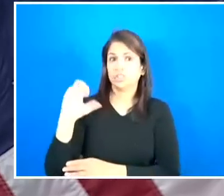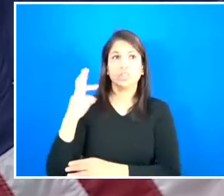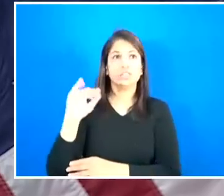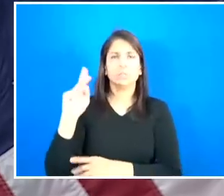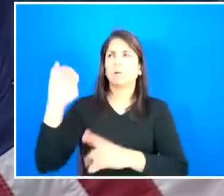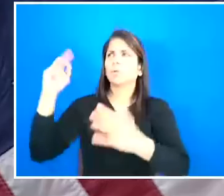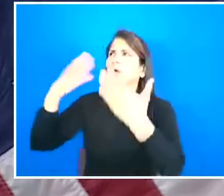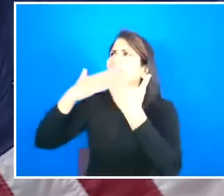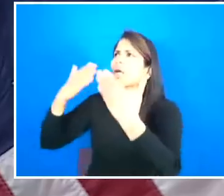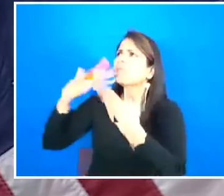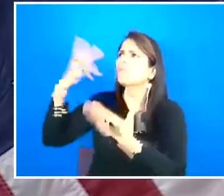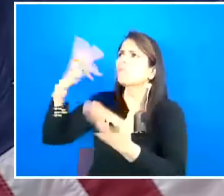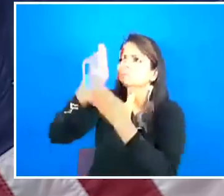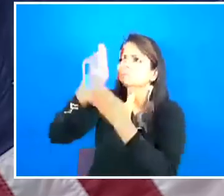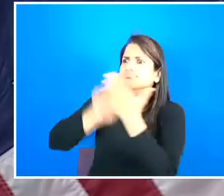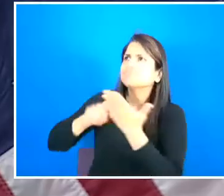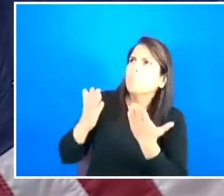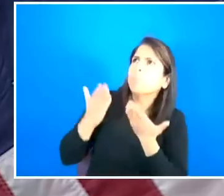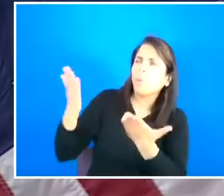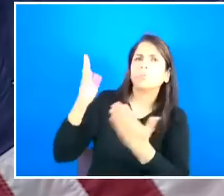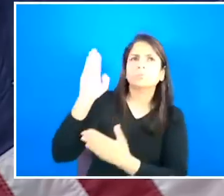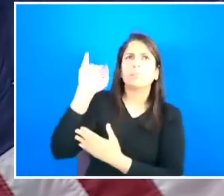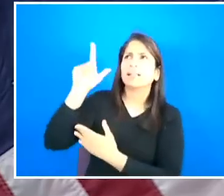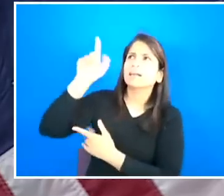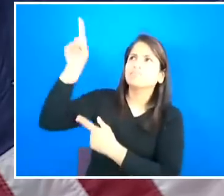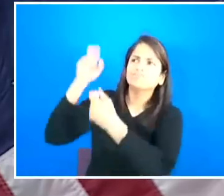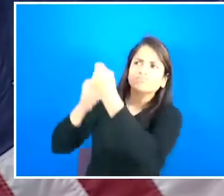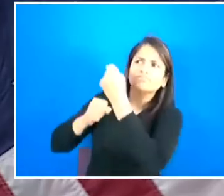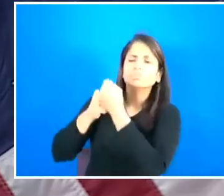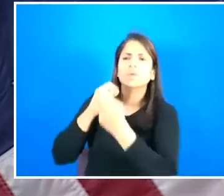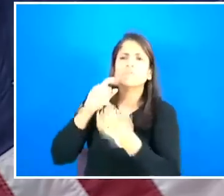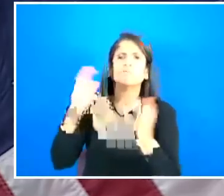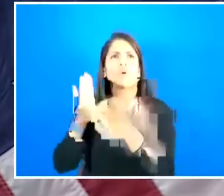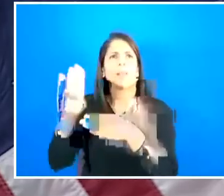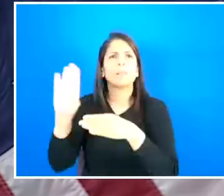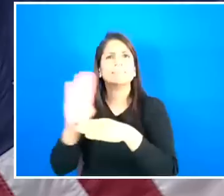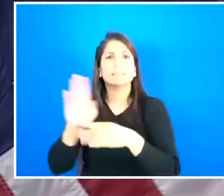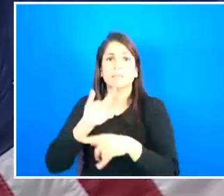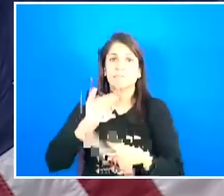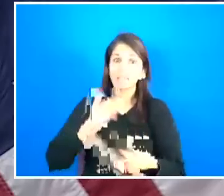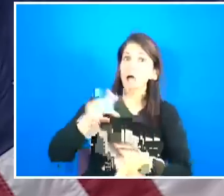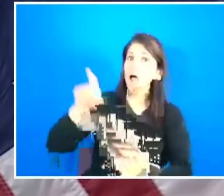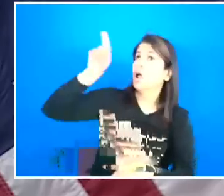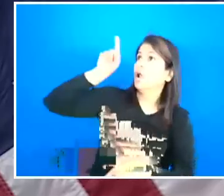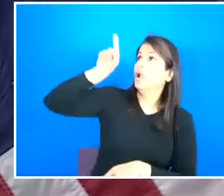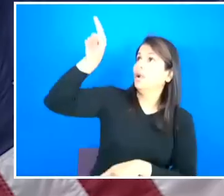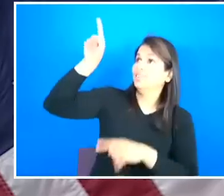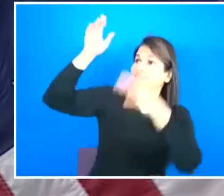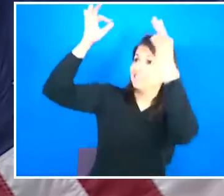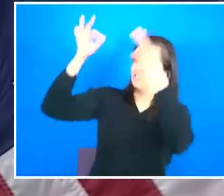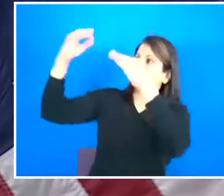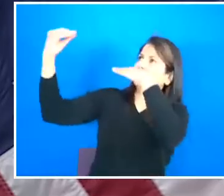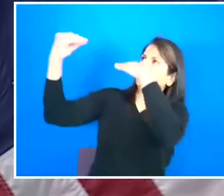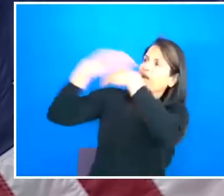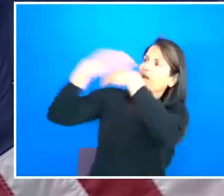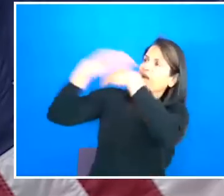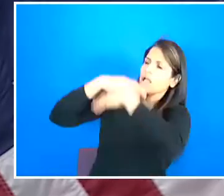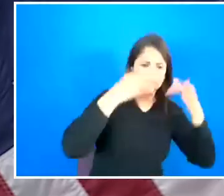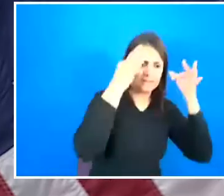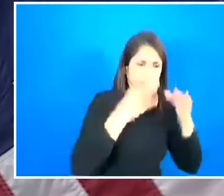ARREE ALY ITOF WHAT WE'VE BEEN THROUGH. SO THE STIMULUS WILL REALLY DETERMINE WHAT WE V GOING FOARRWD. IT WILL BE TOUGH